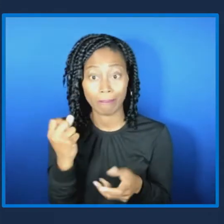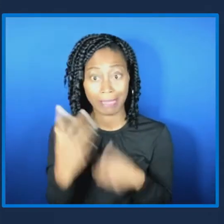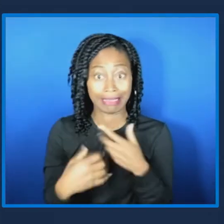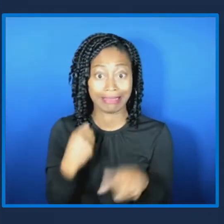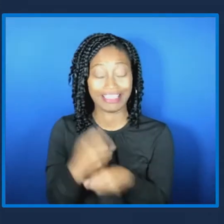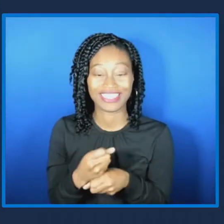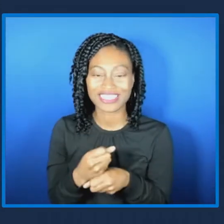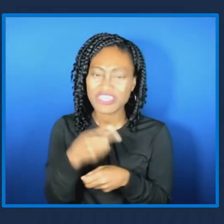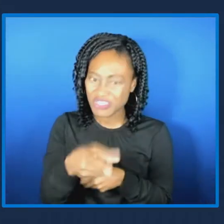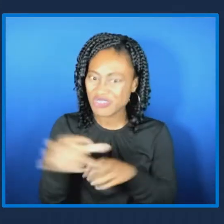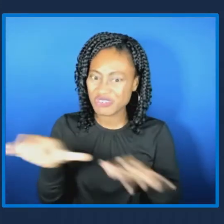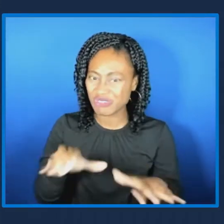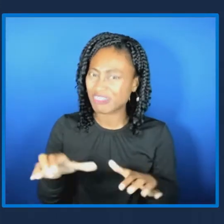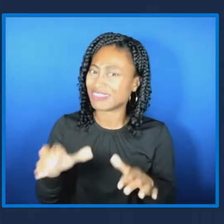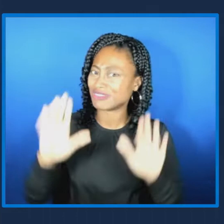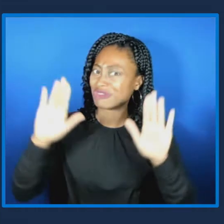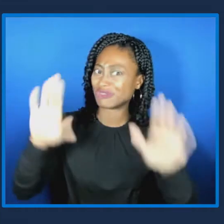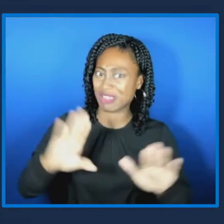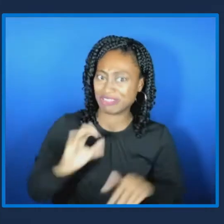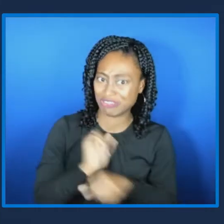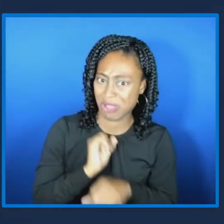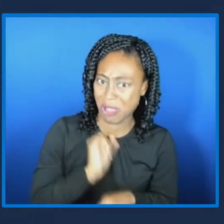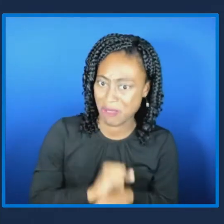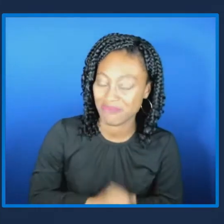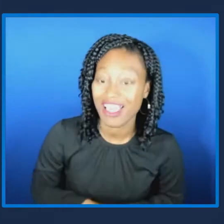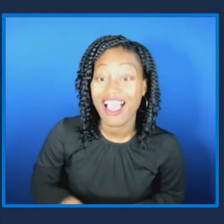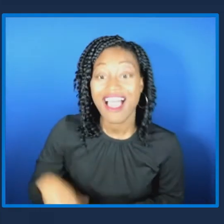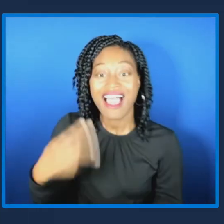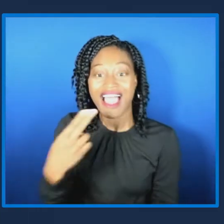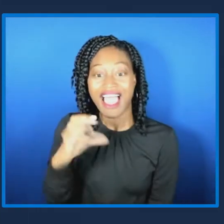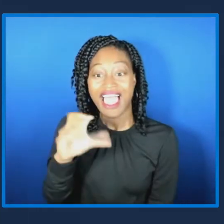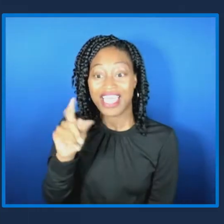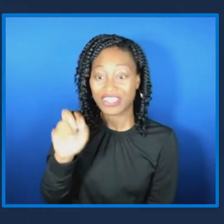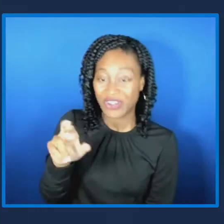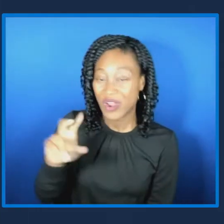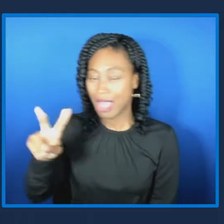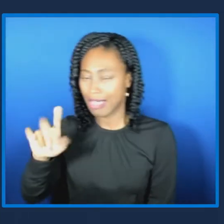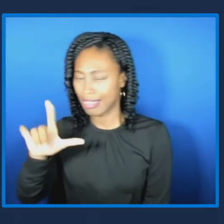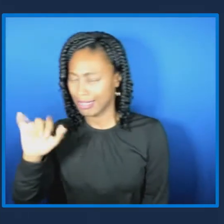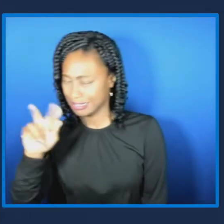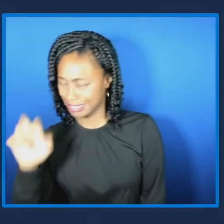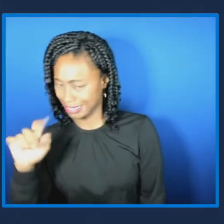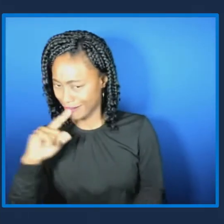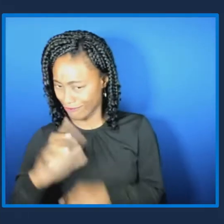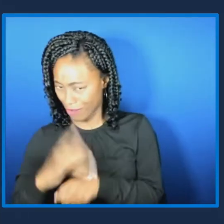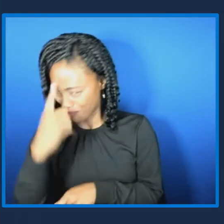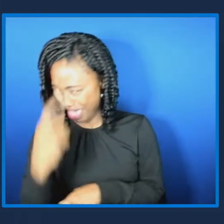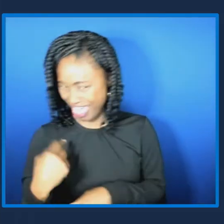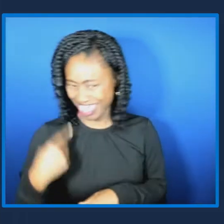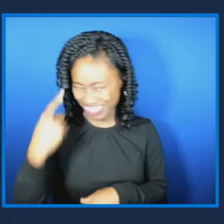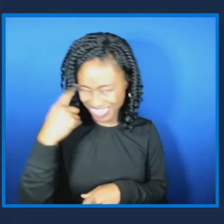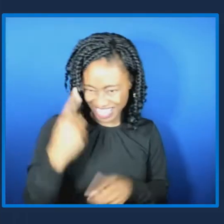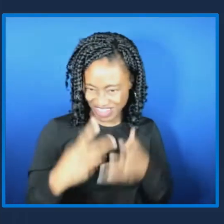And yes, it looks to be Hector and Lizzie you can confirm, but I believe that is a gray shirt, nice work.